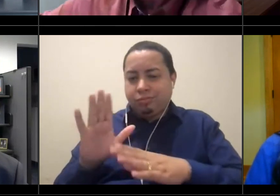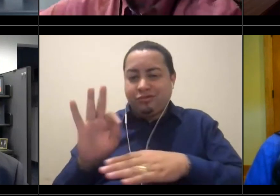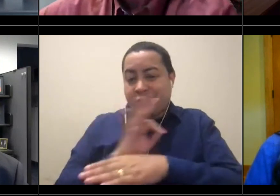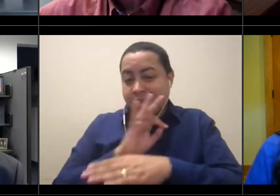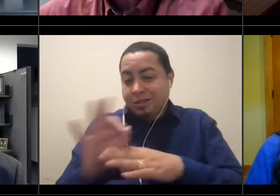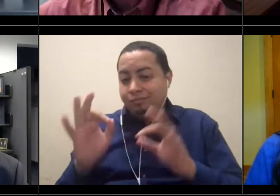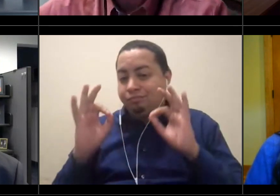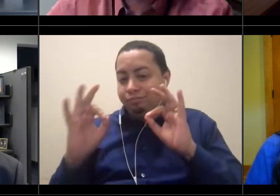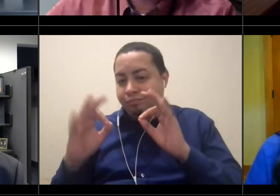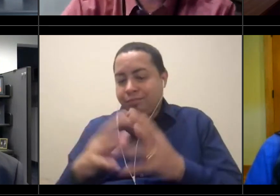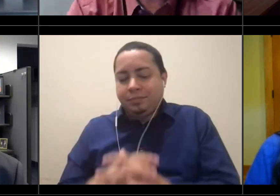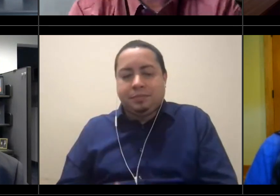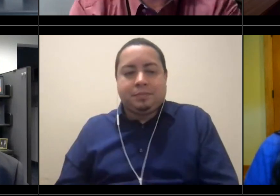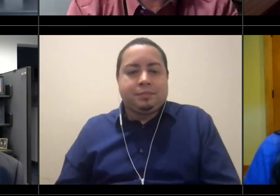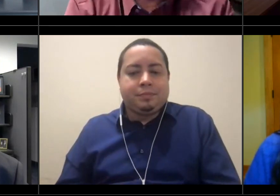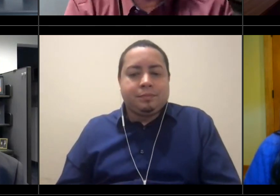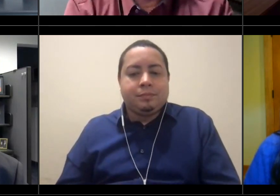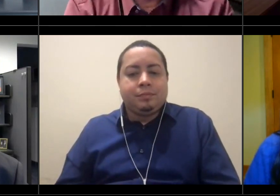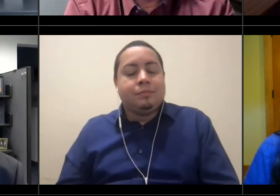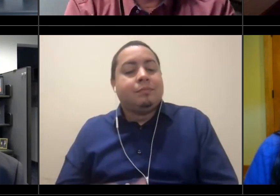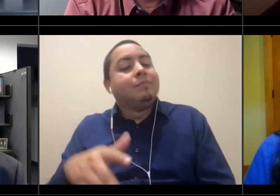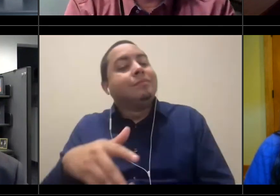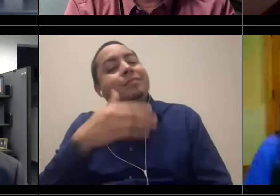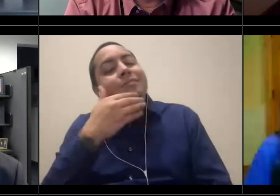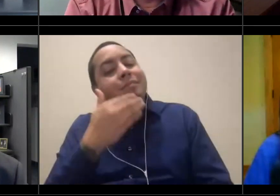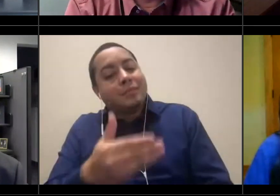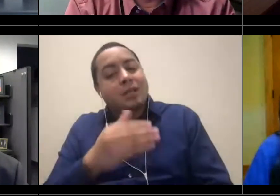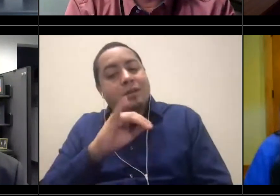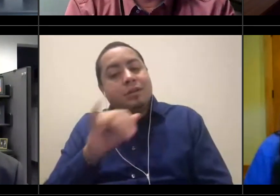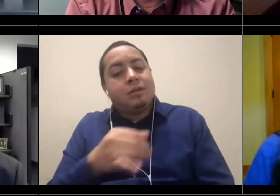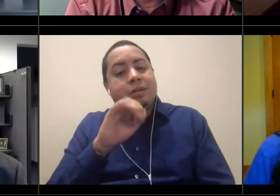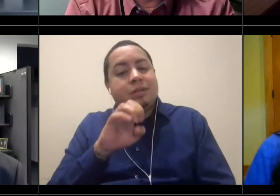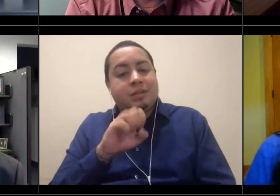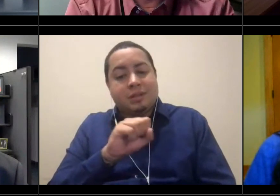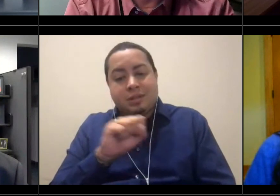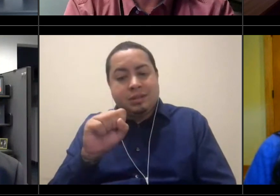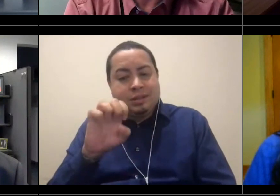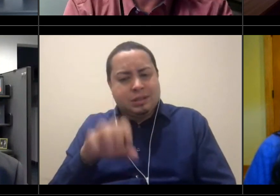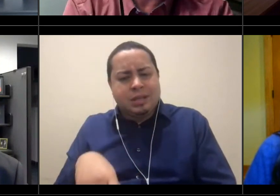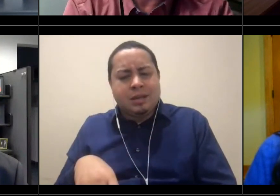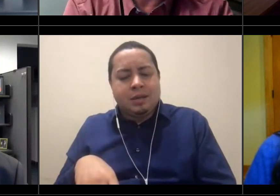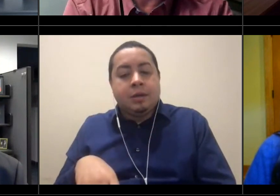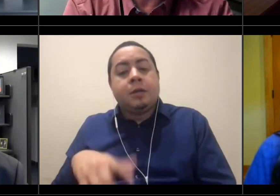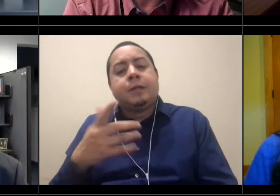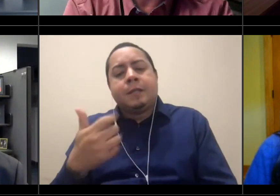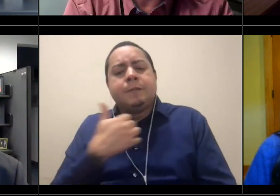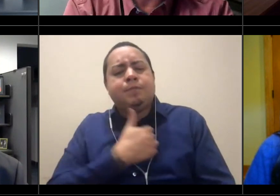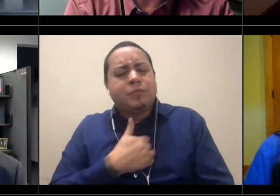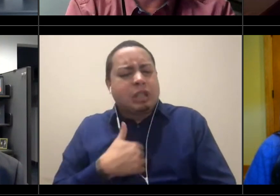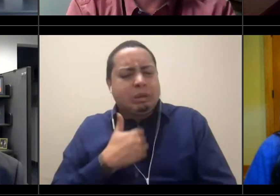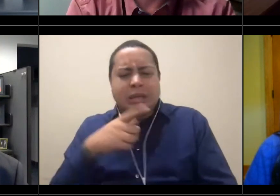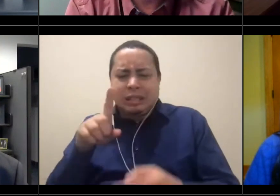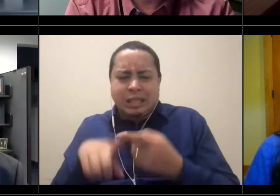Great, thank you, Jesse. Well, I'm sorry that we couldn't get to more questions today, there were a lot.